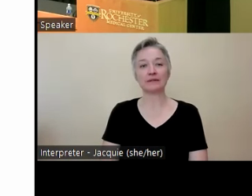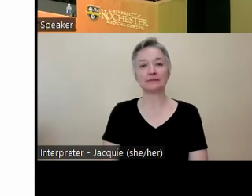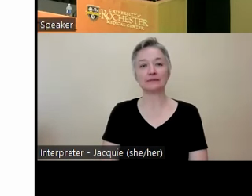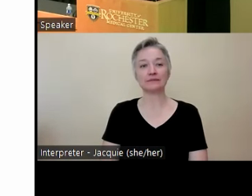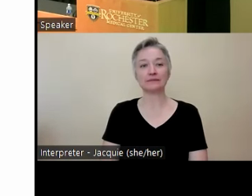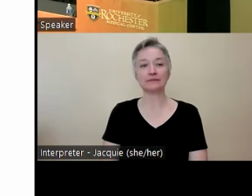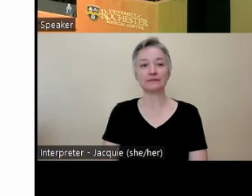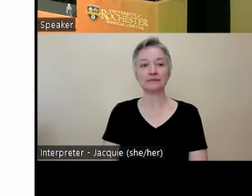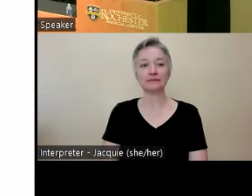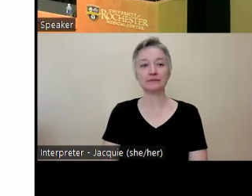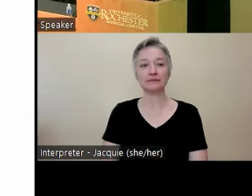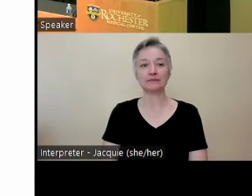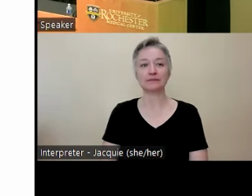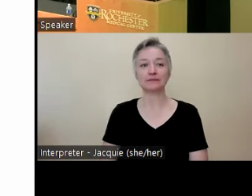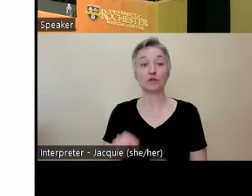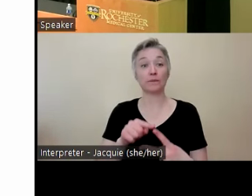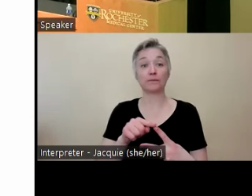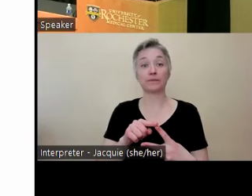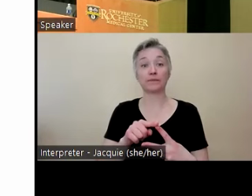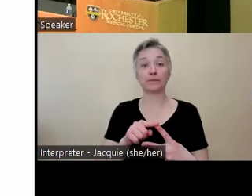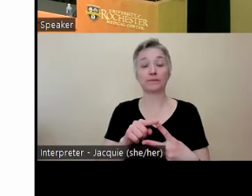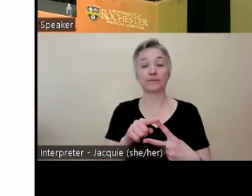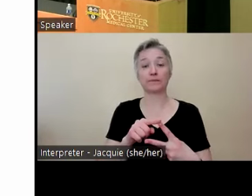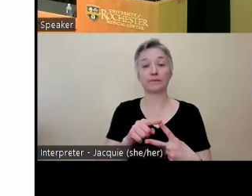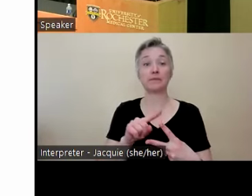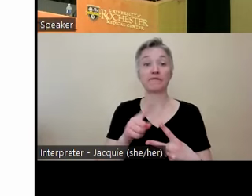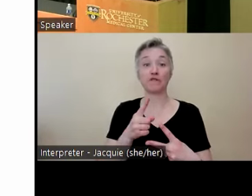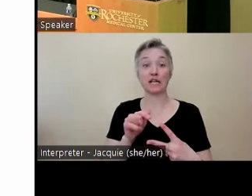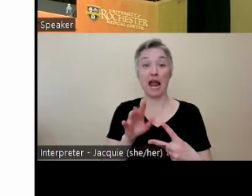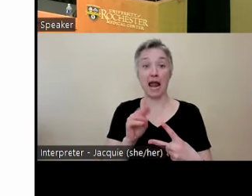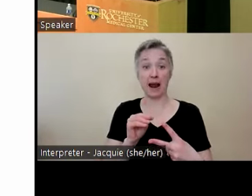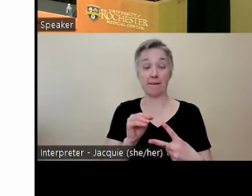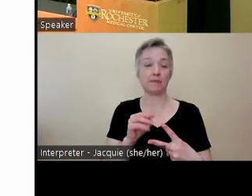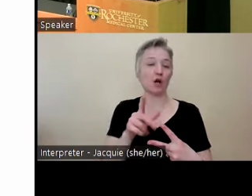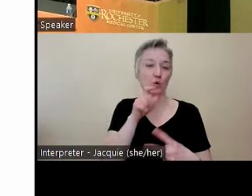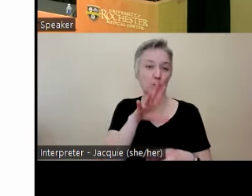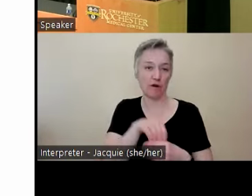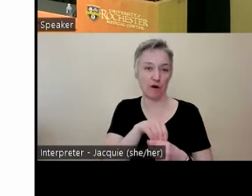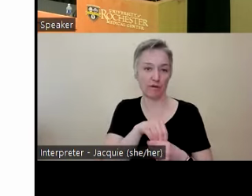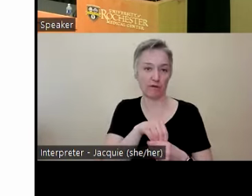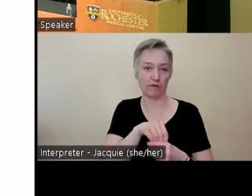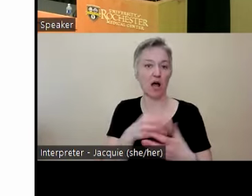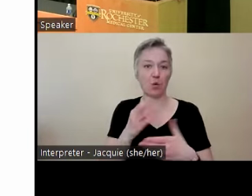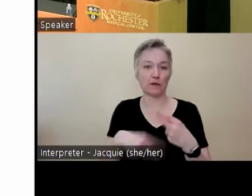for the first aim as well as the standardized measures that were used as you can see we had 55